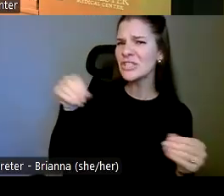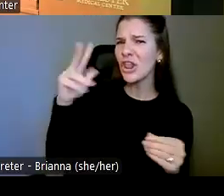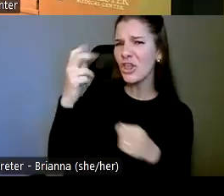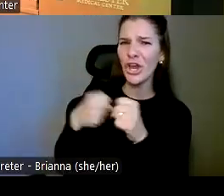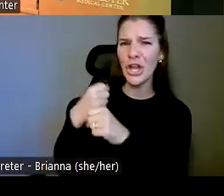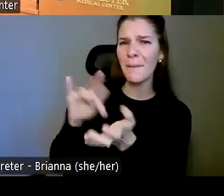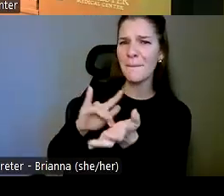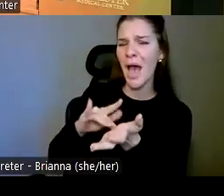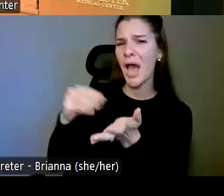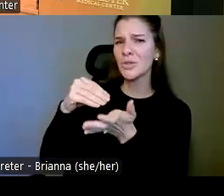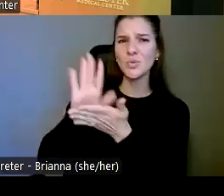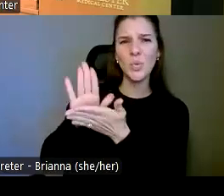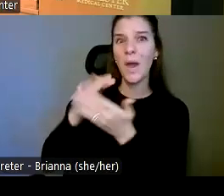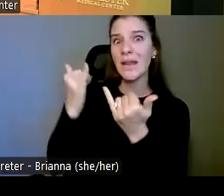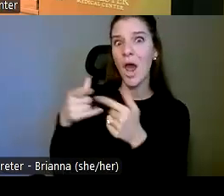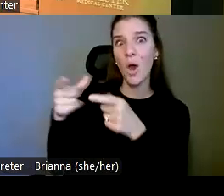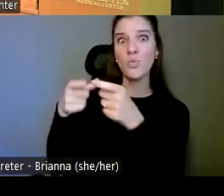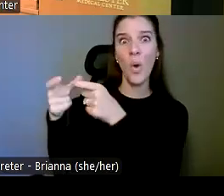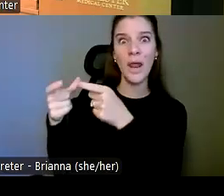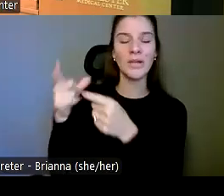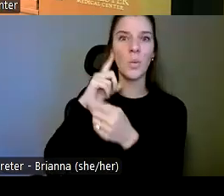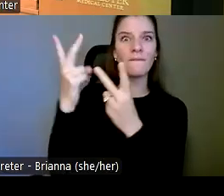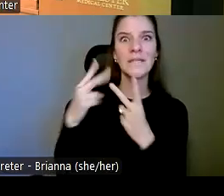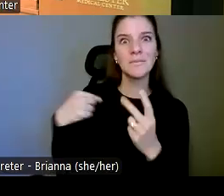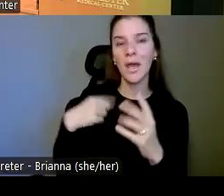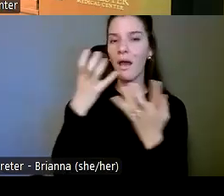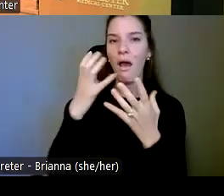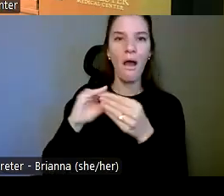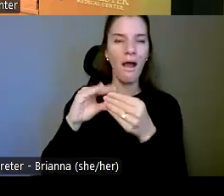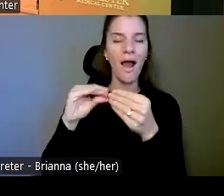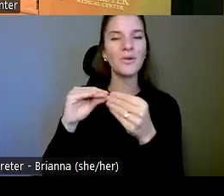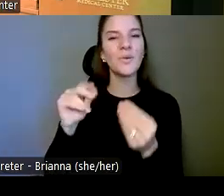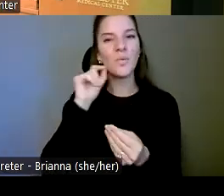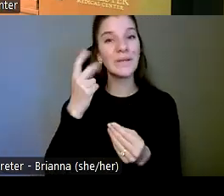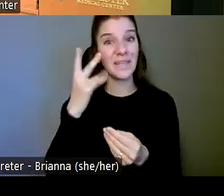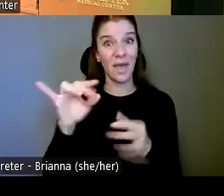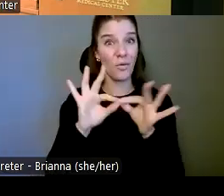this rotation when they come in to see me. It is wonderful that these are relationships and they'll